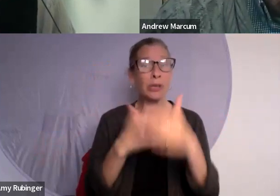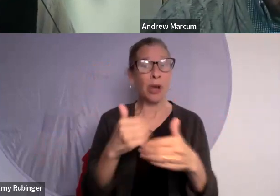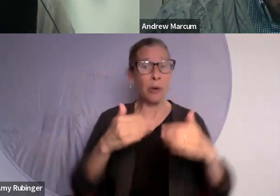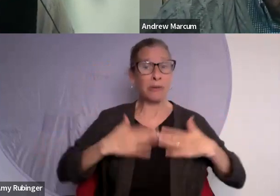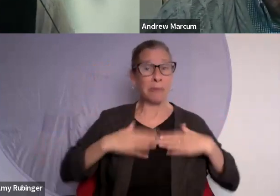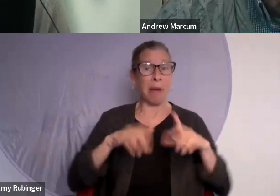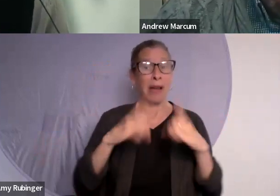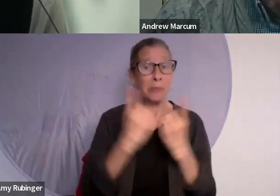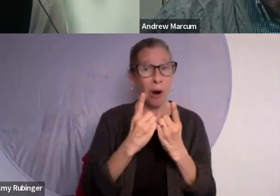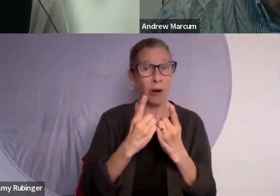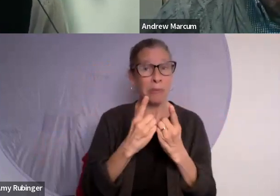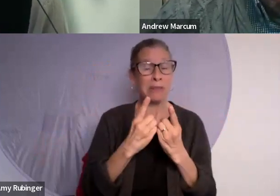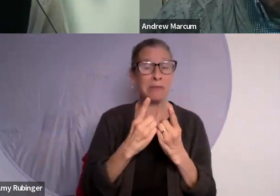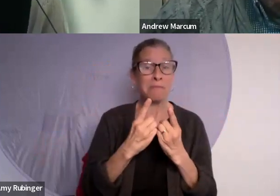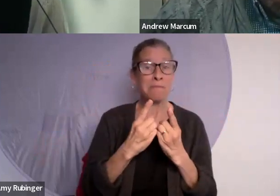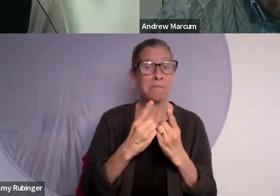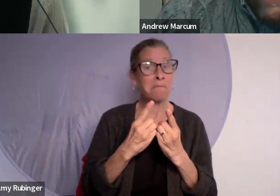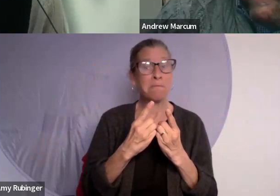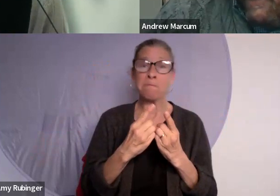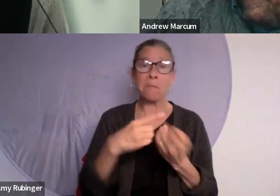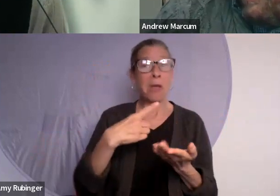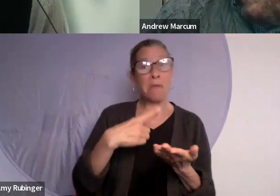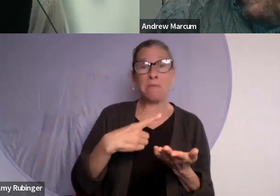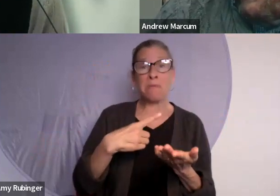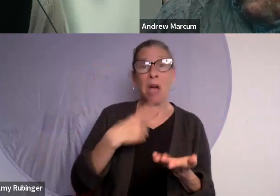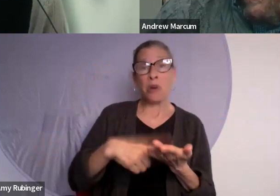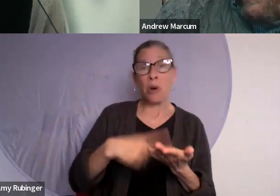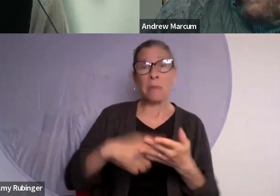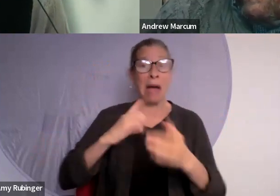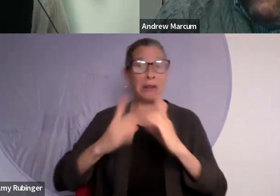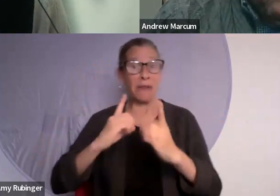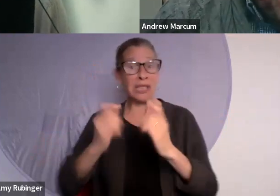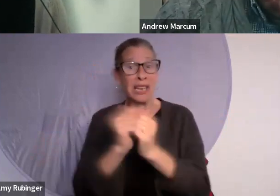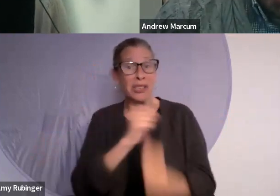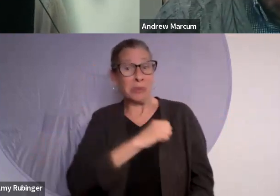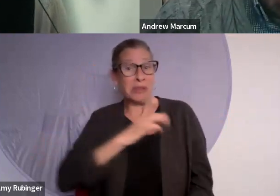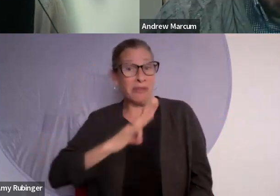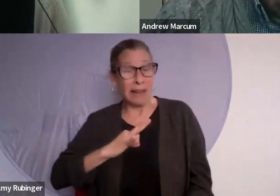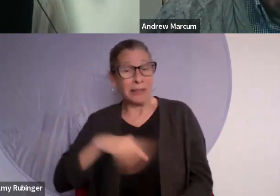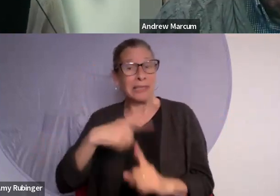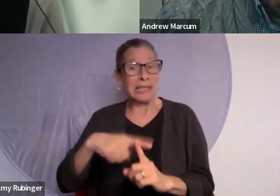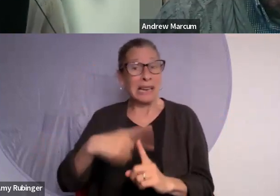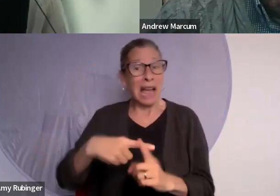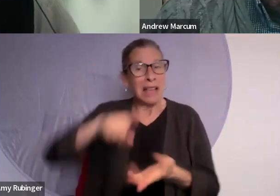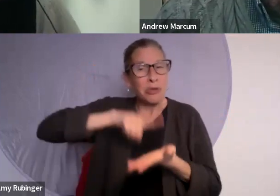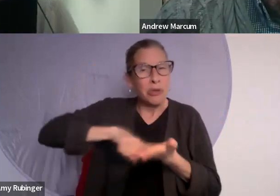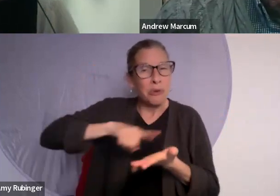about some conversations I had with some of our faculty, as well as some of the research foundings that I learned when I